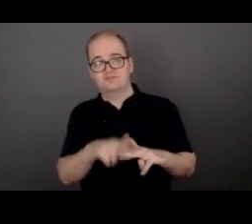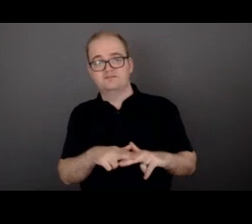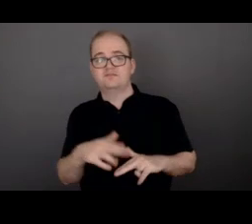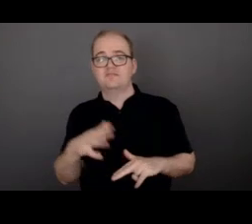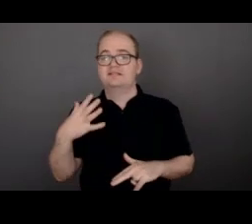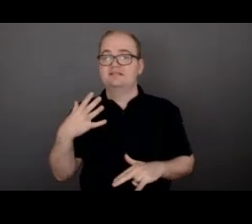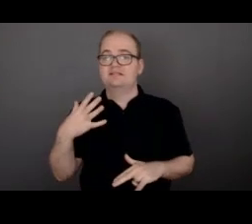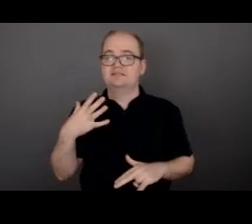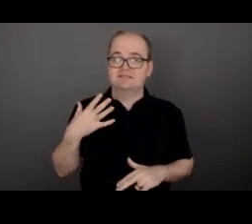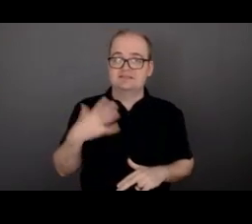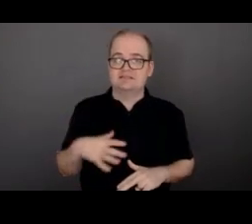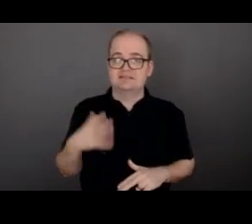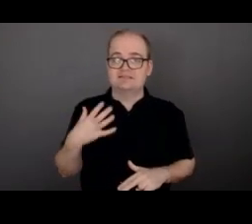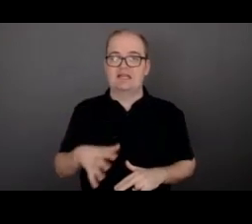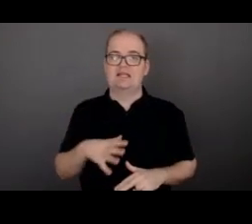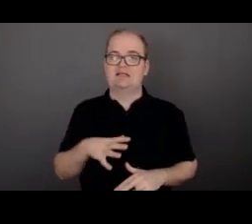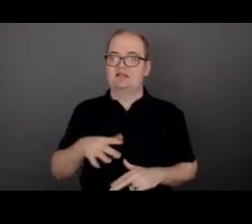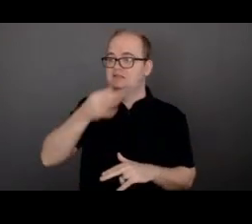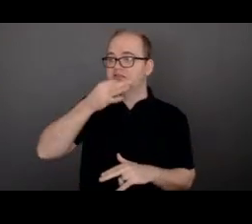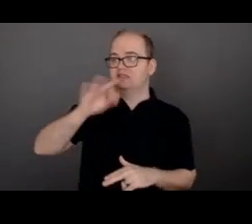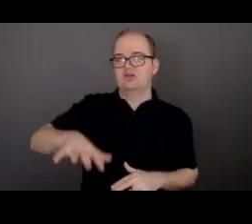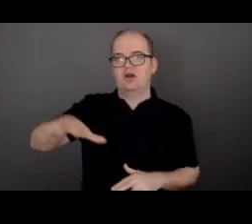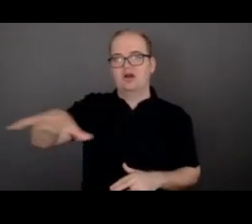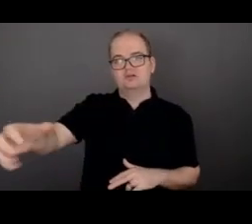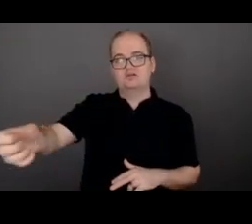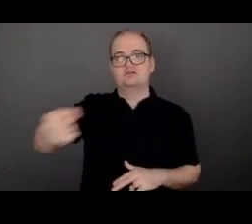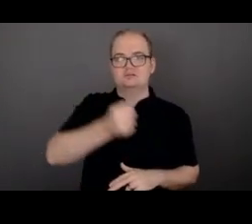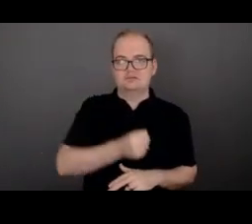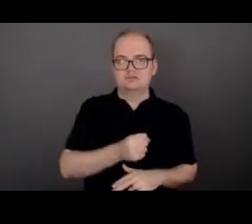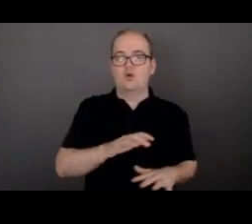of a child or stop the child from being taken out of the country.